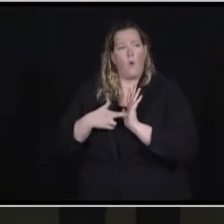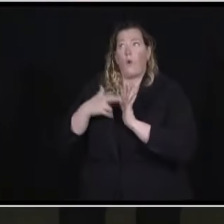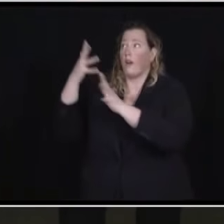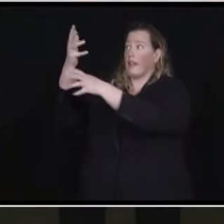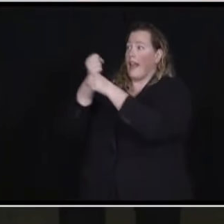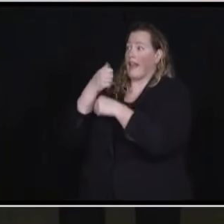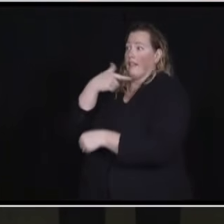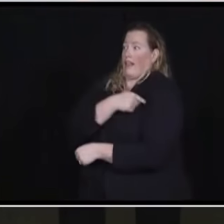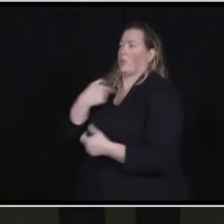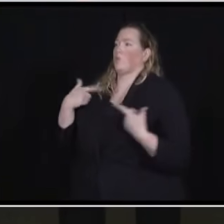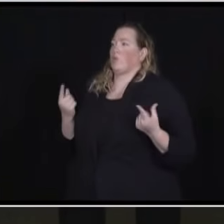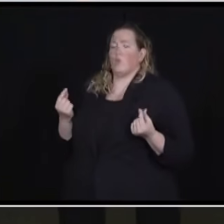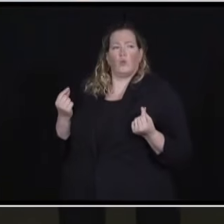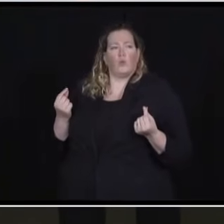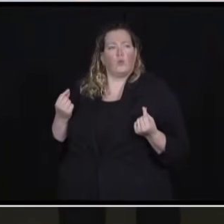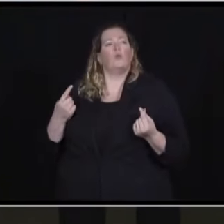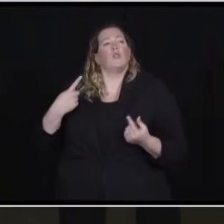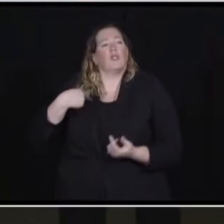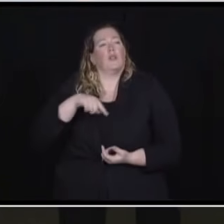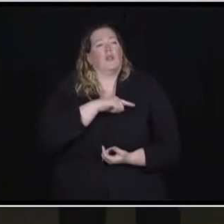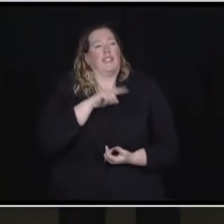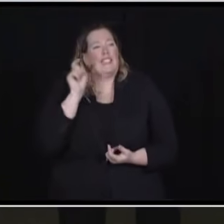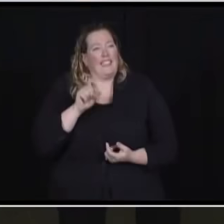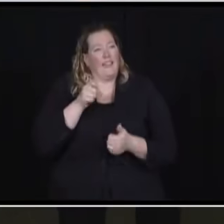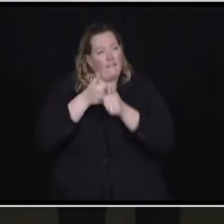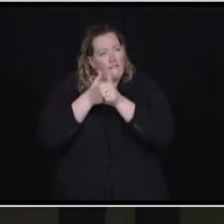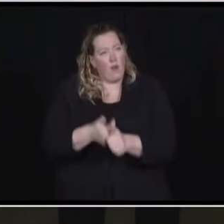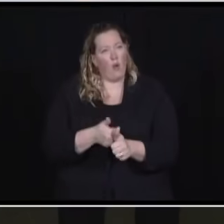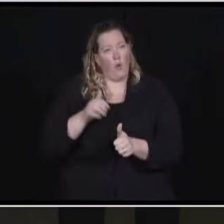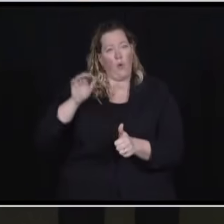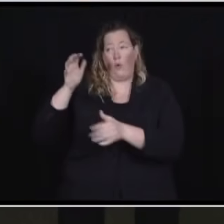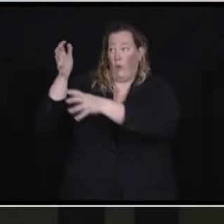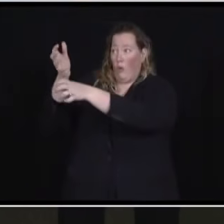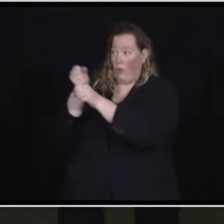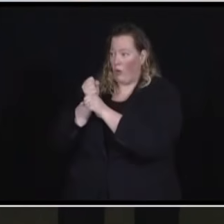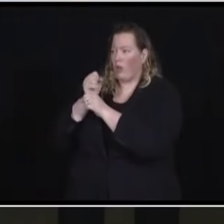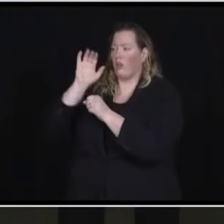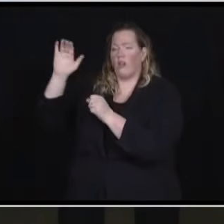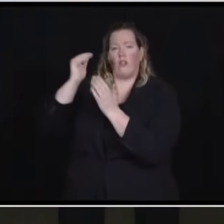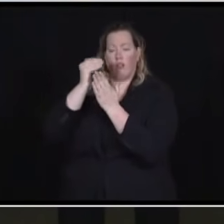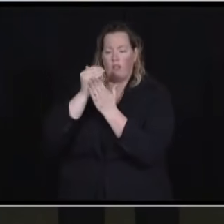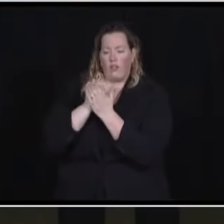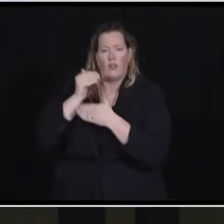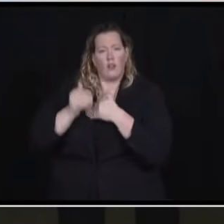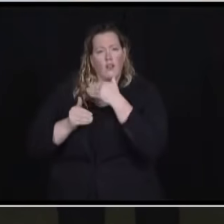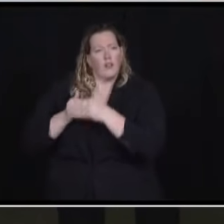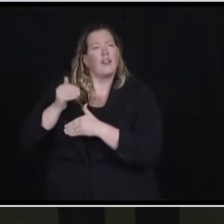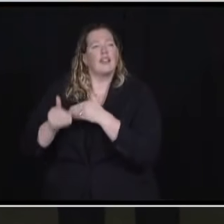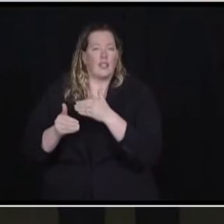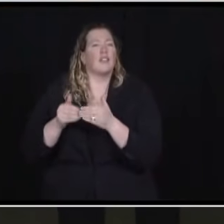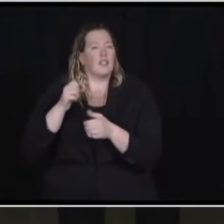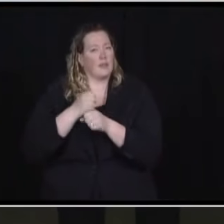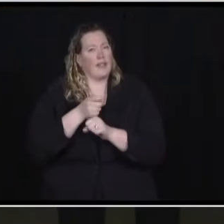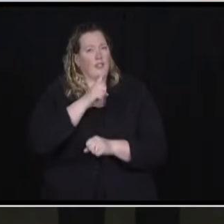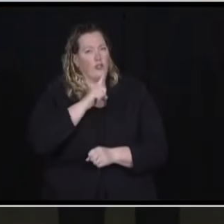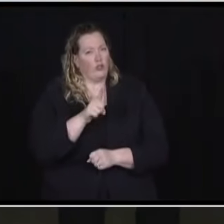of the government and I'm sure the people of Ontario with love, we are going to be ready to ensure we receive it and we distributed, that we